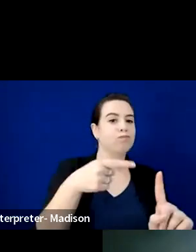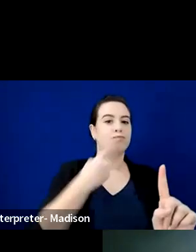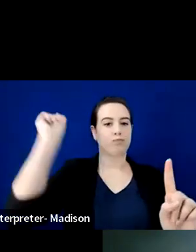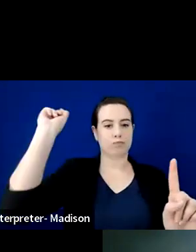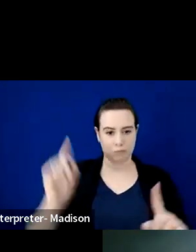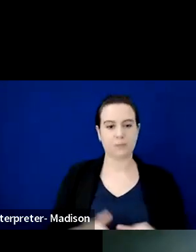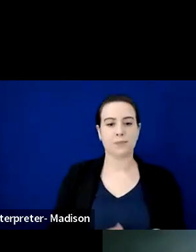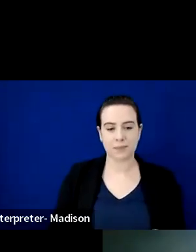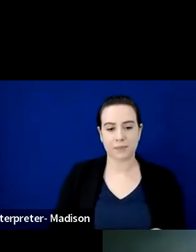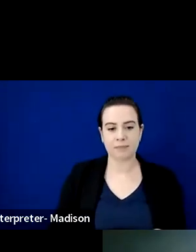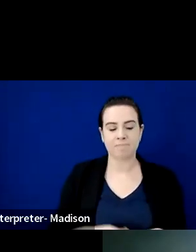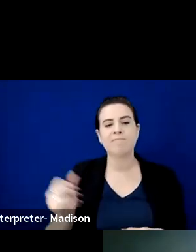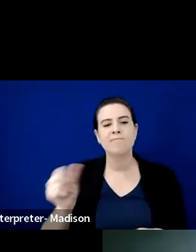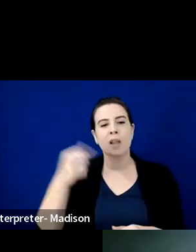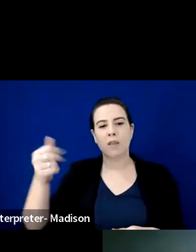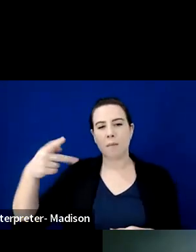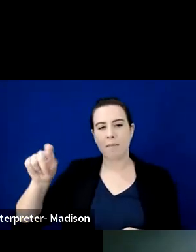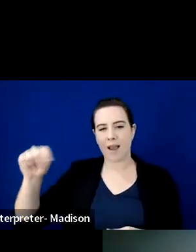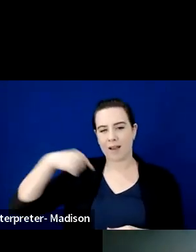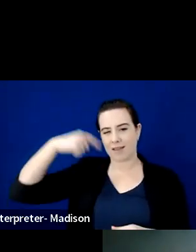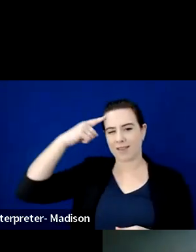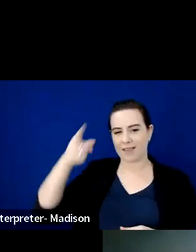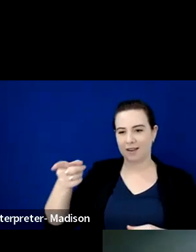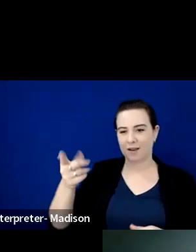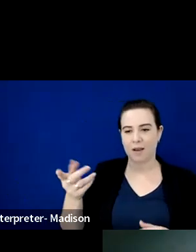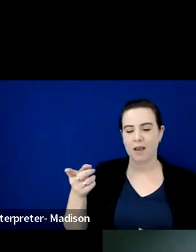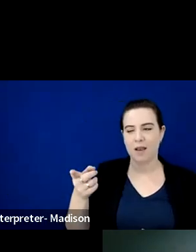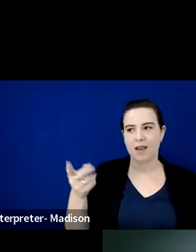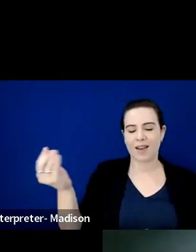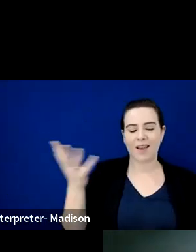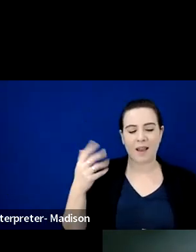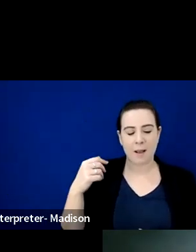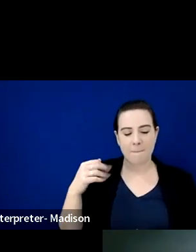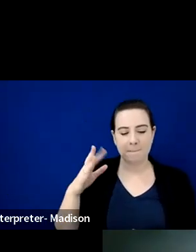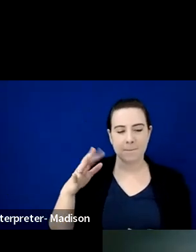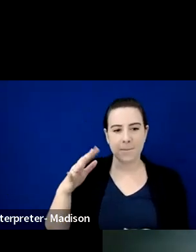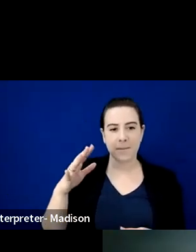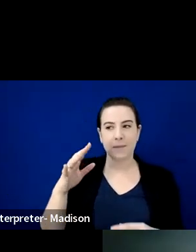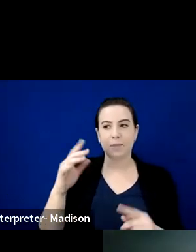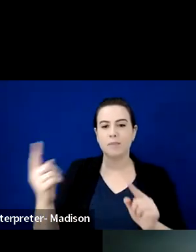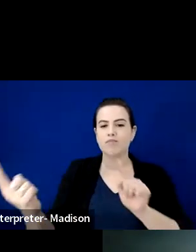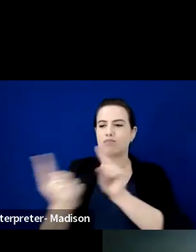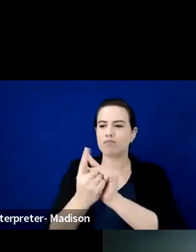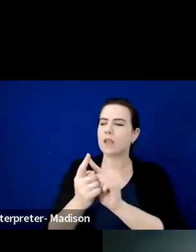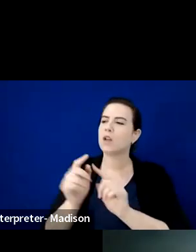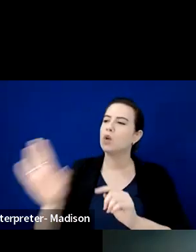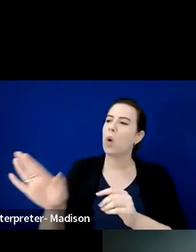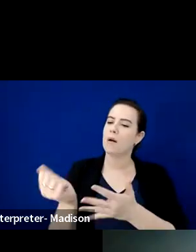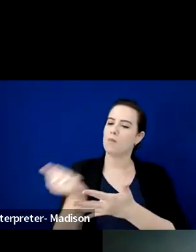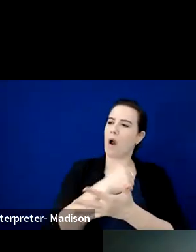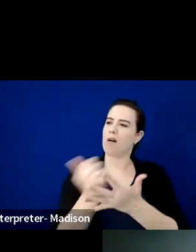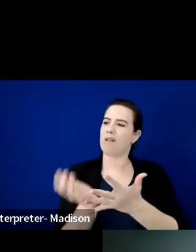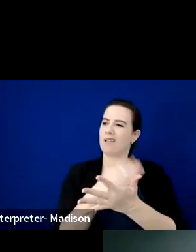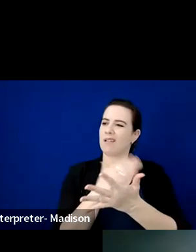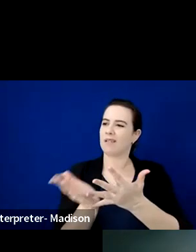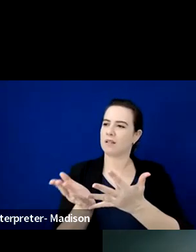to address that.